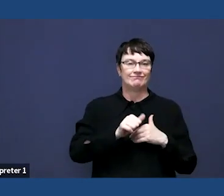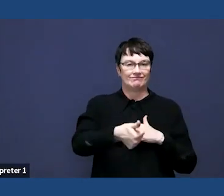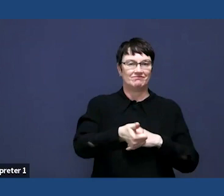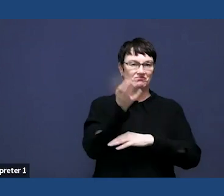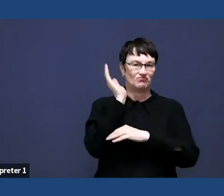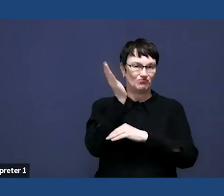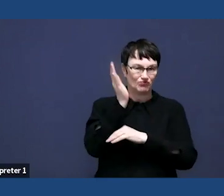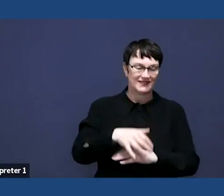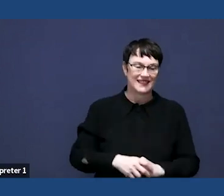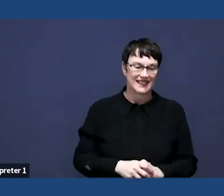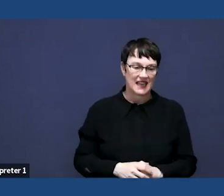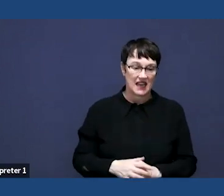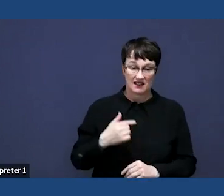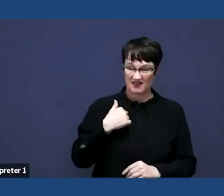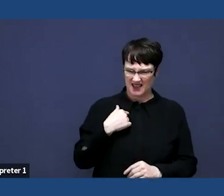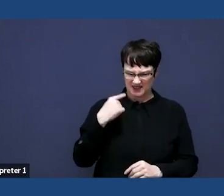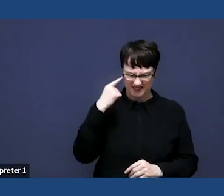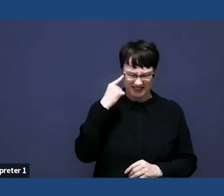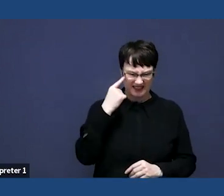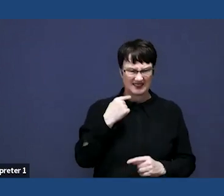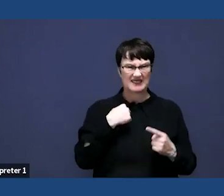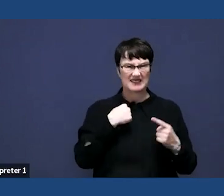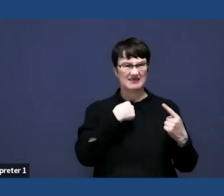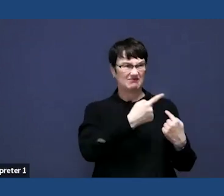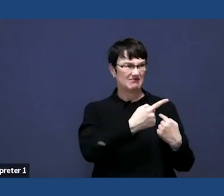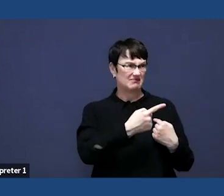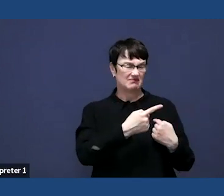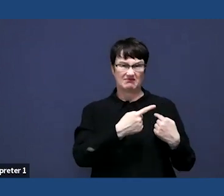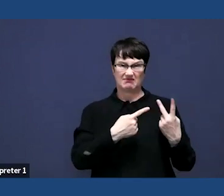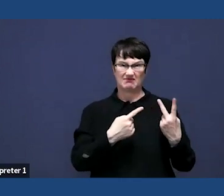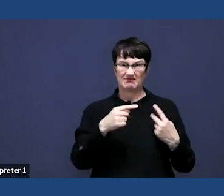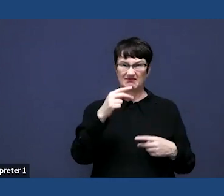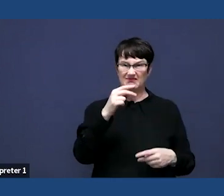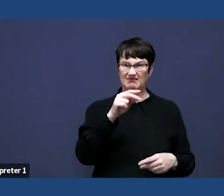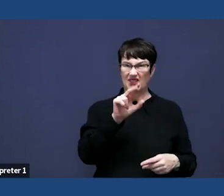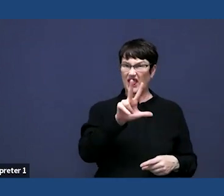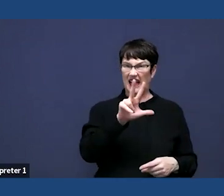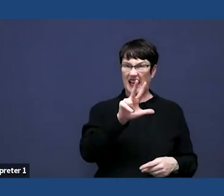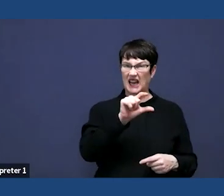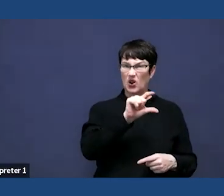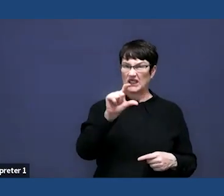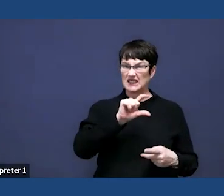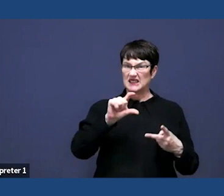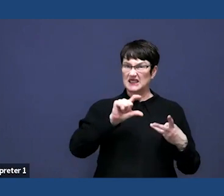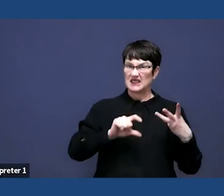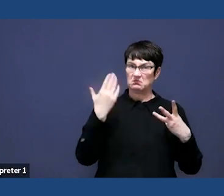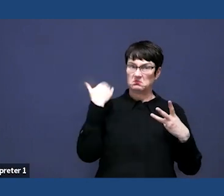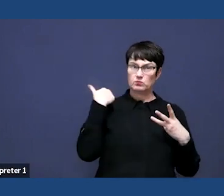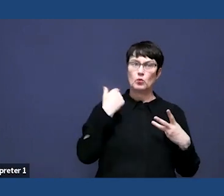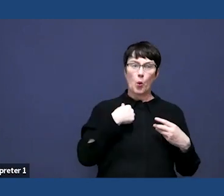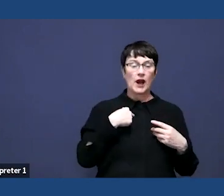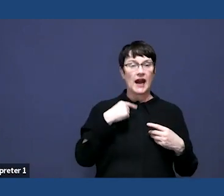what, three weeks ago and we're here. I think less. If I can share that information.